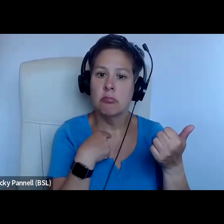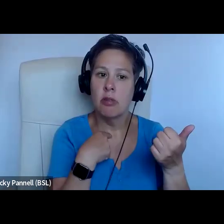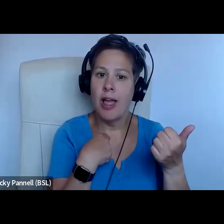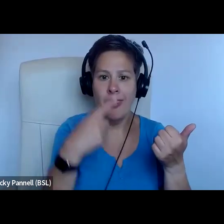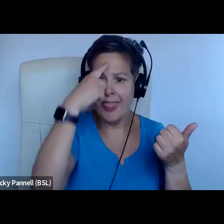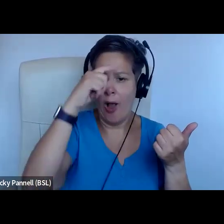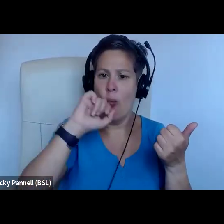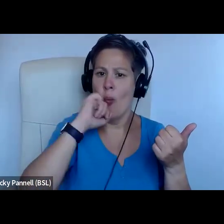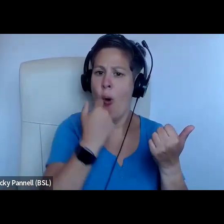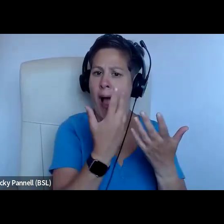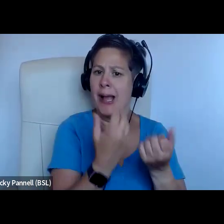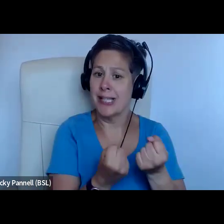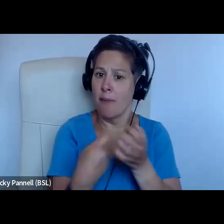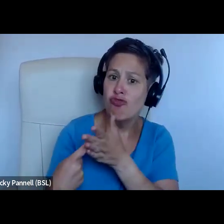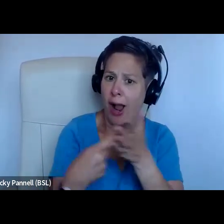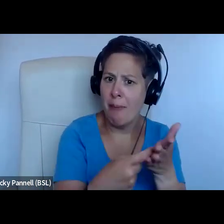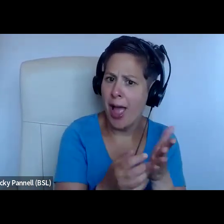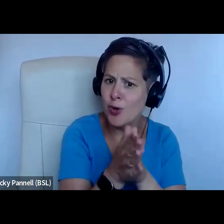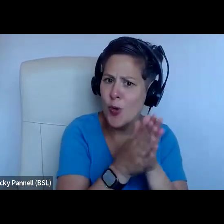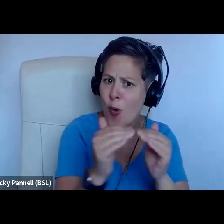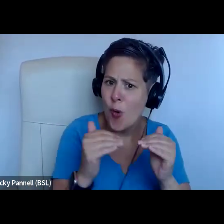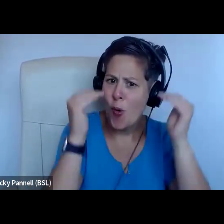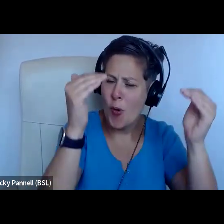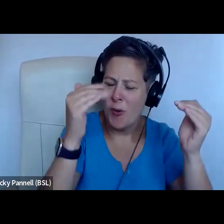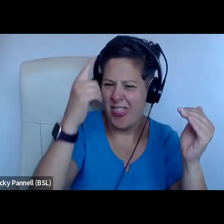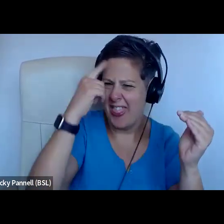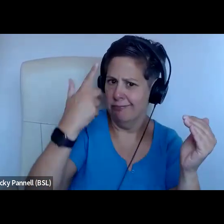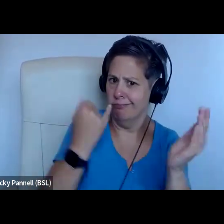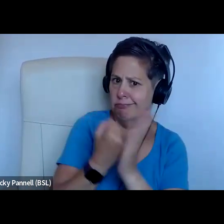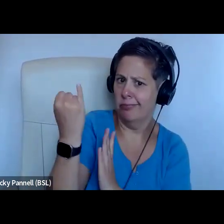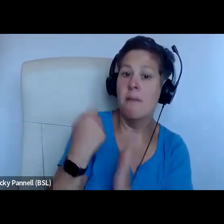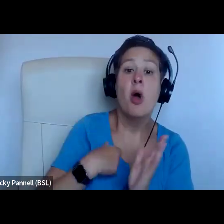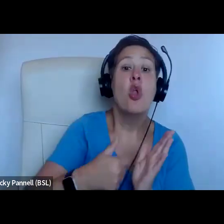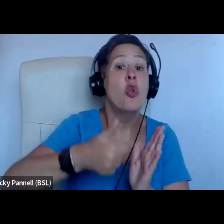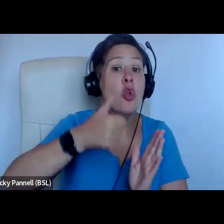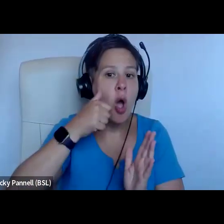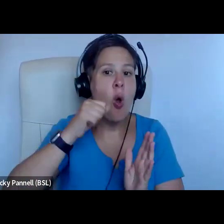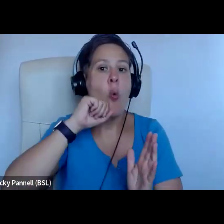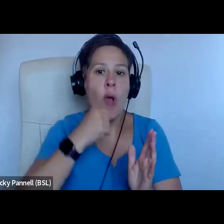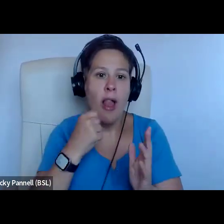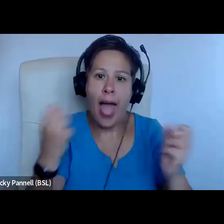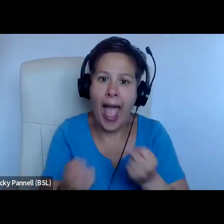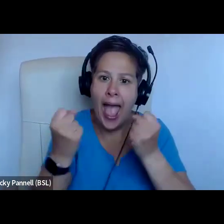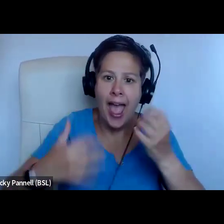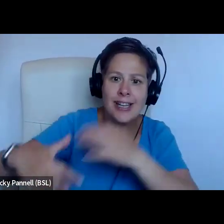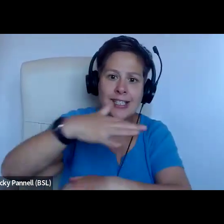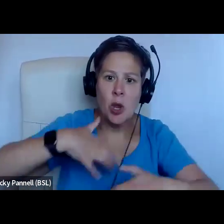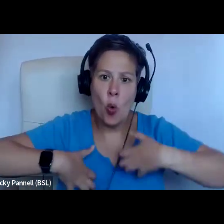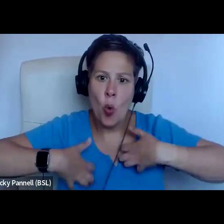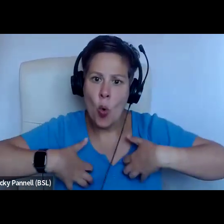field of stakeholders. And then that, in turn, is going to create pressure on the government or whoever